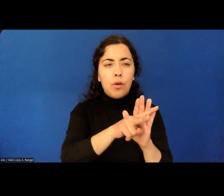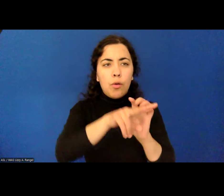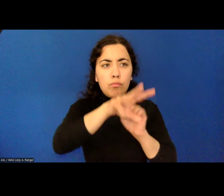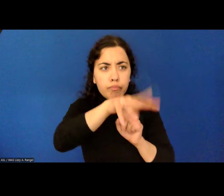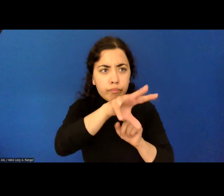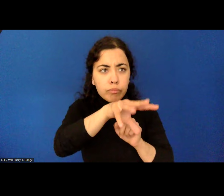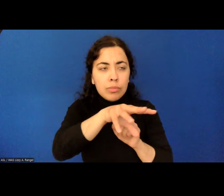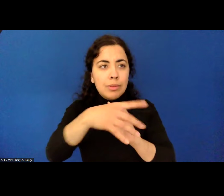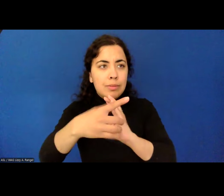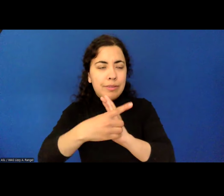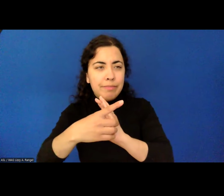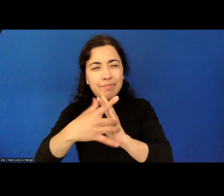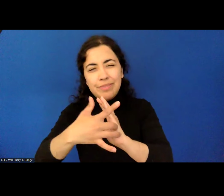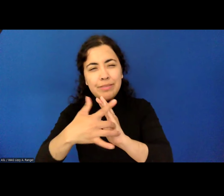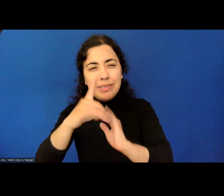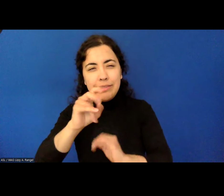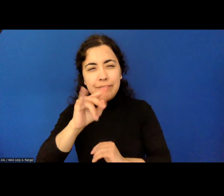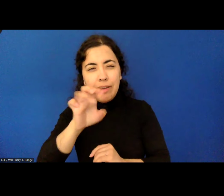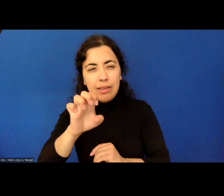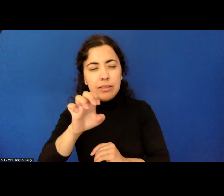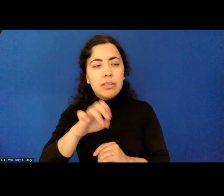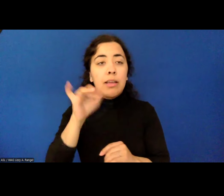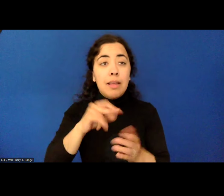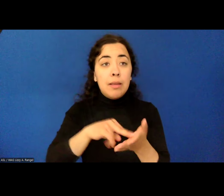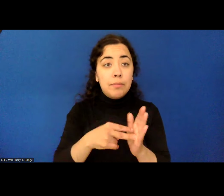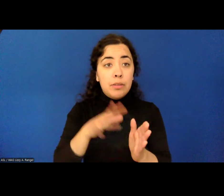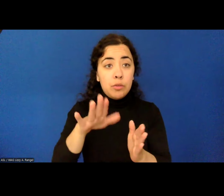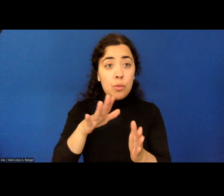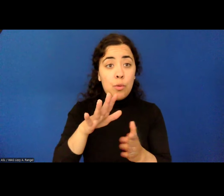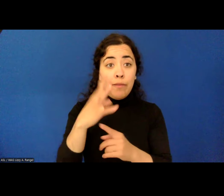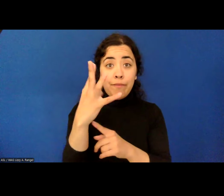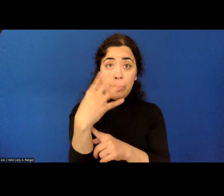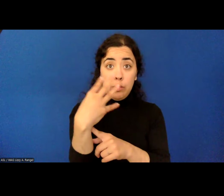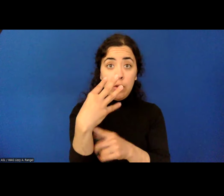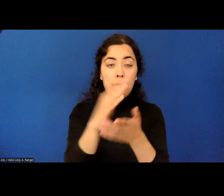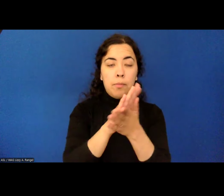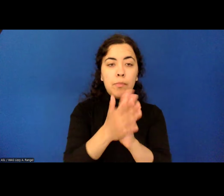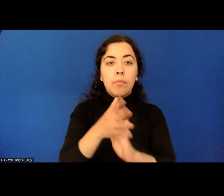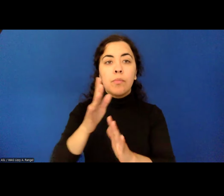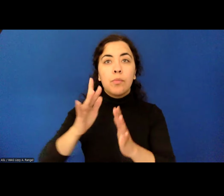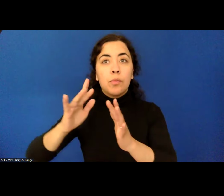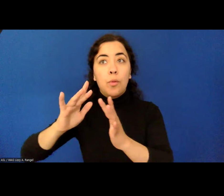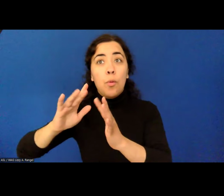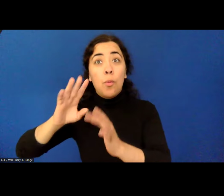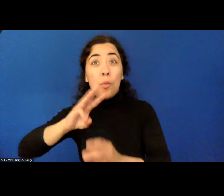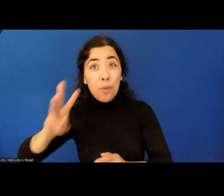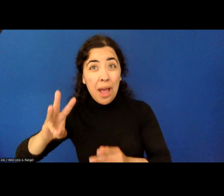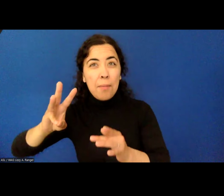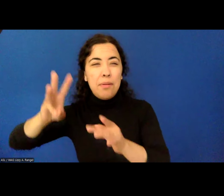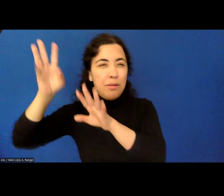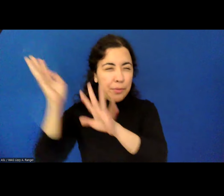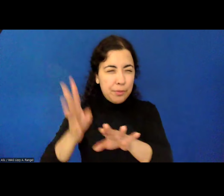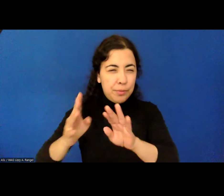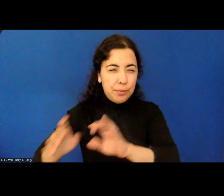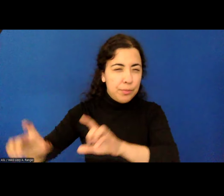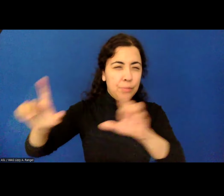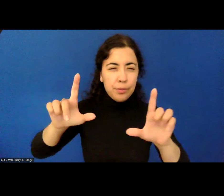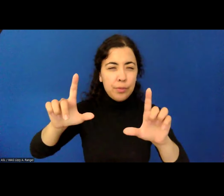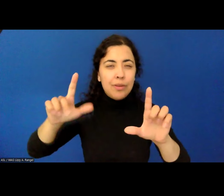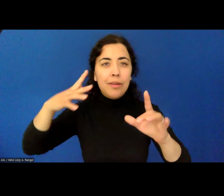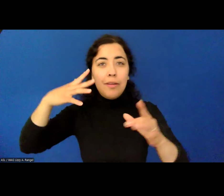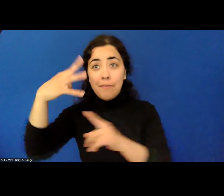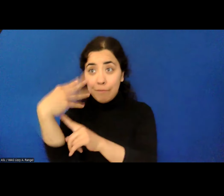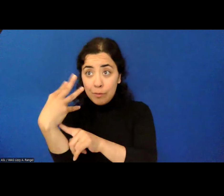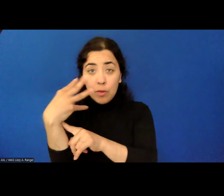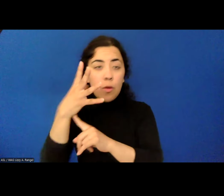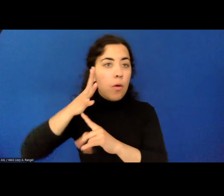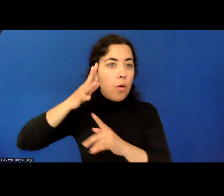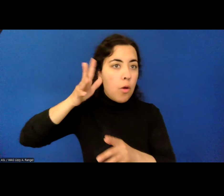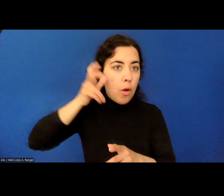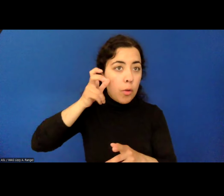transforms your video camera into a web cam that can send video and audio through the internet.